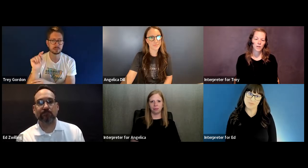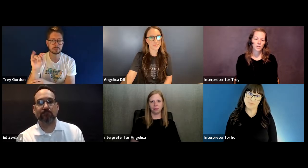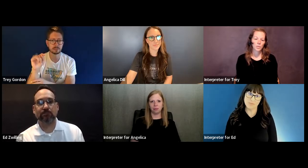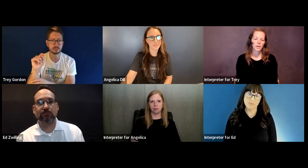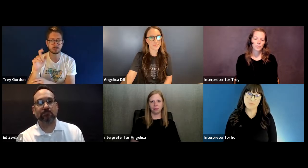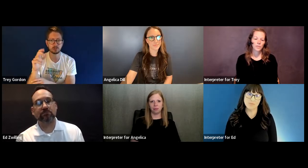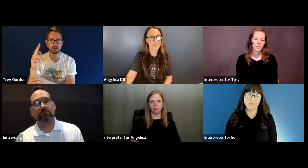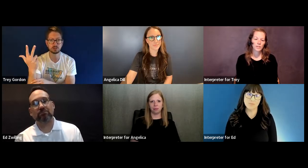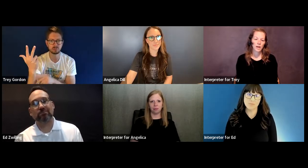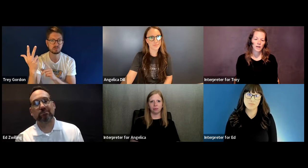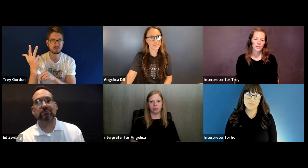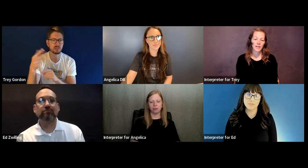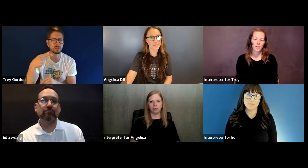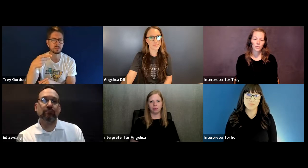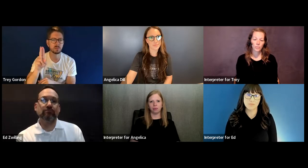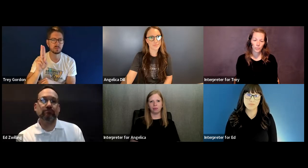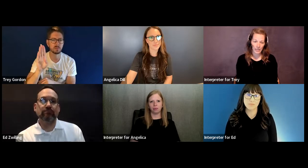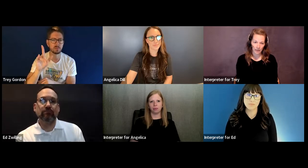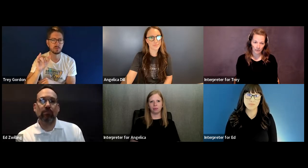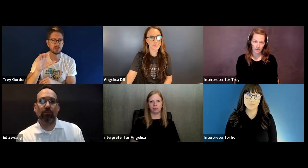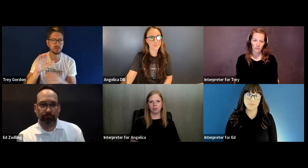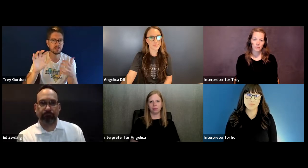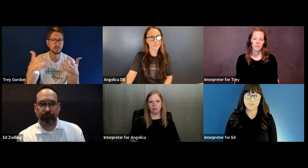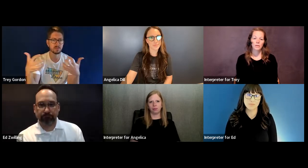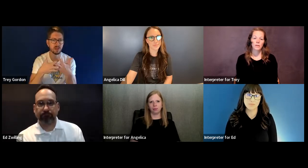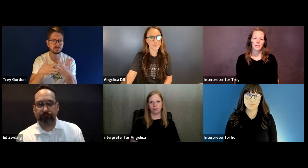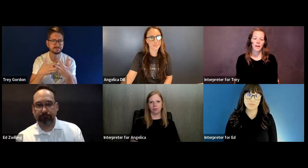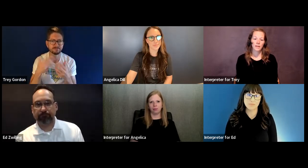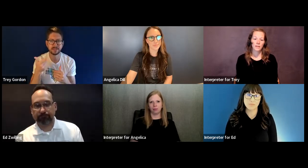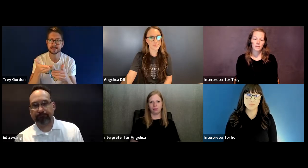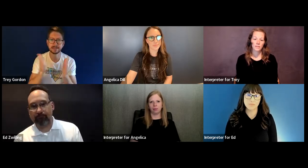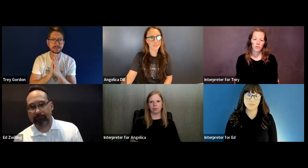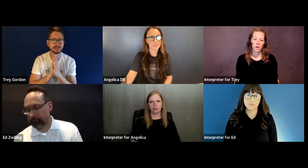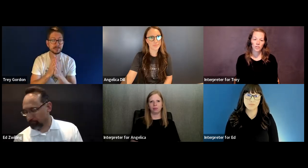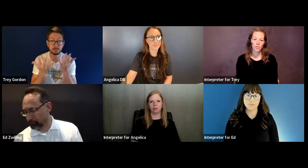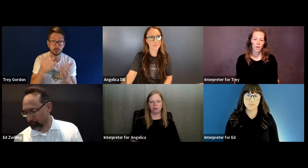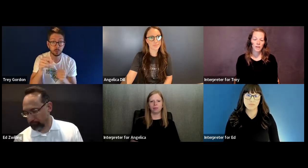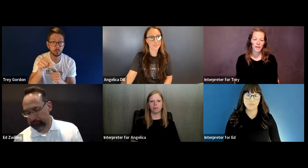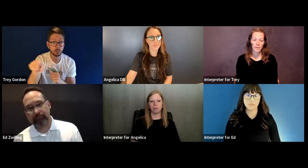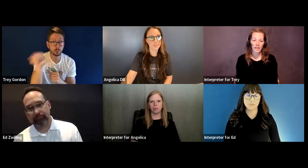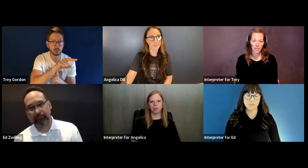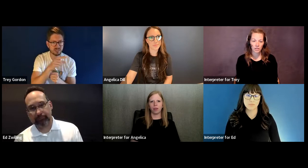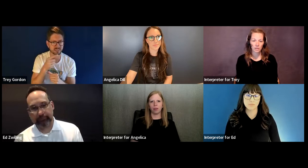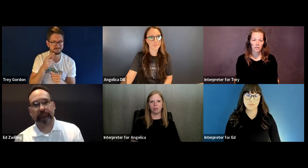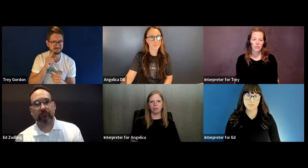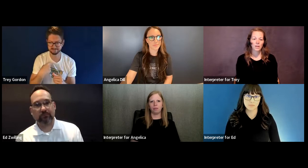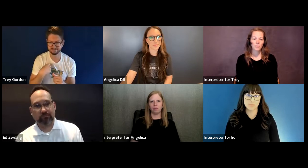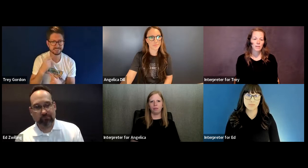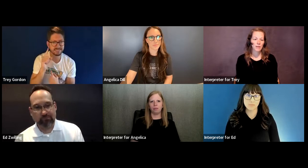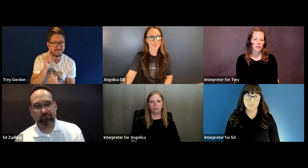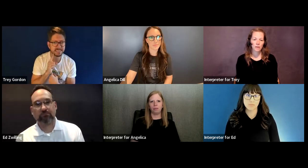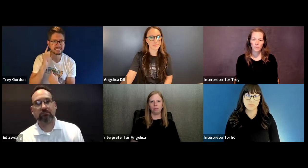so we're gonna focus on title three and that is regards to public accommodation and maybe people